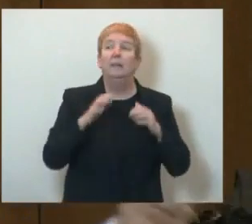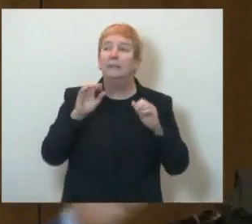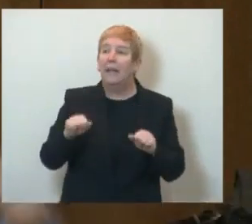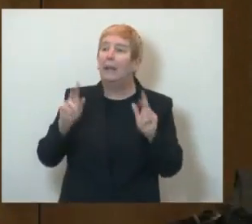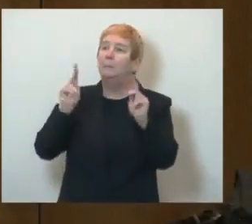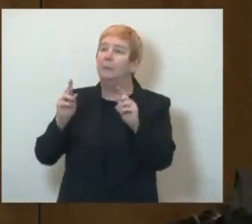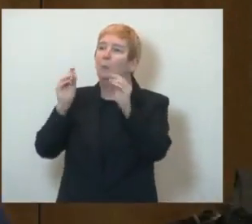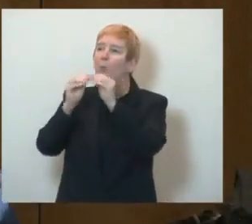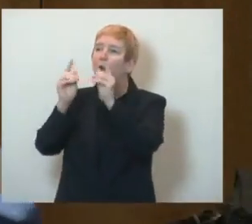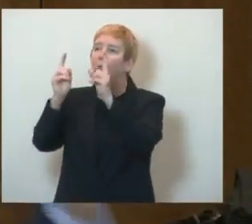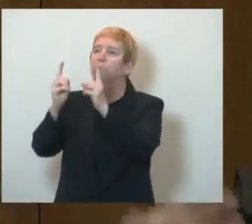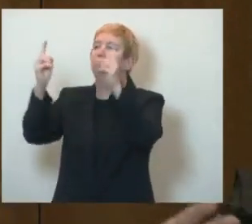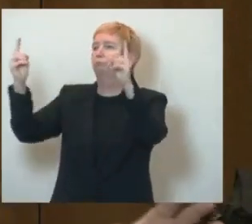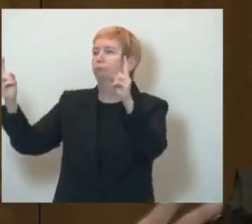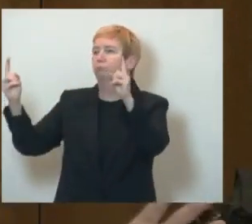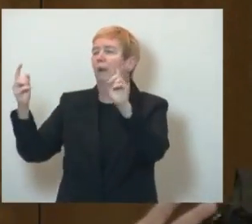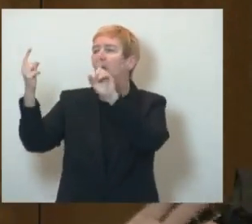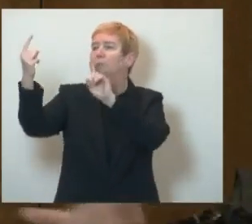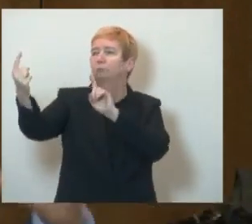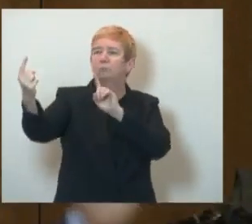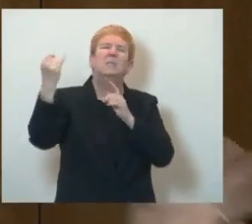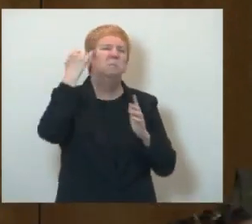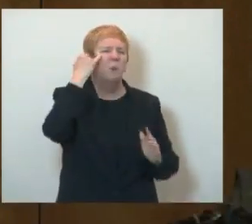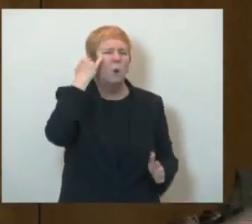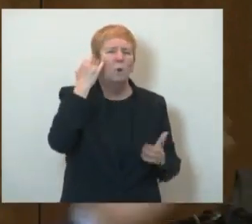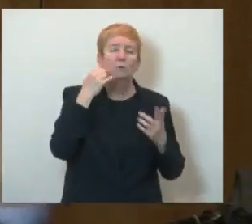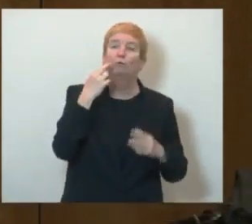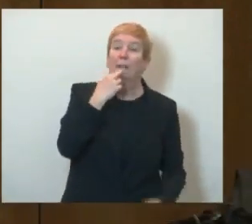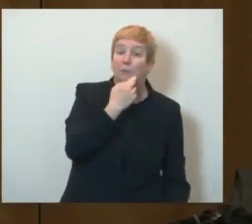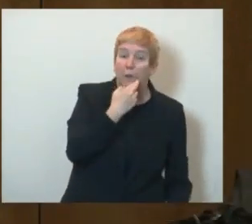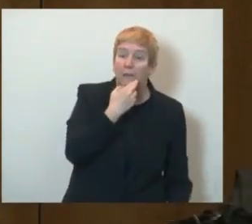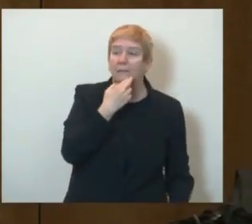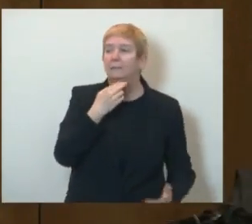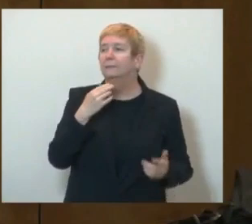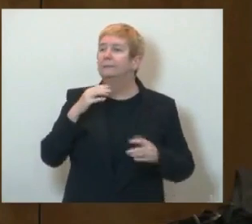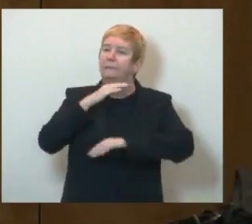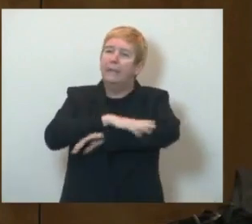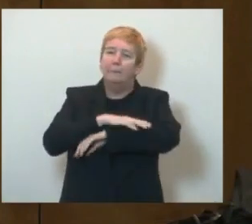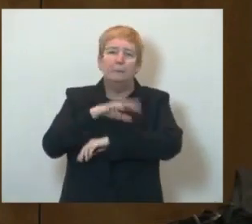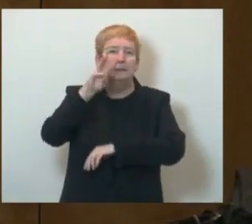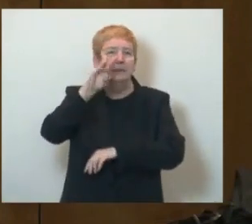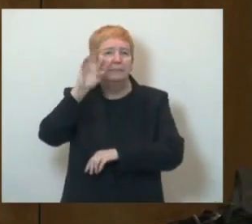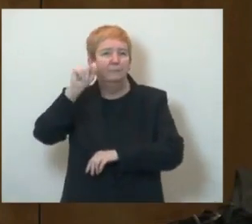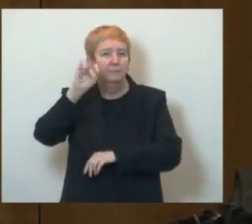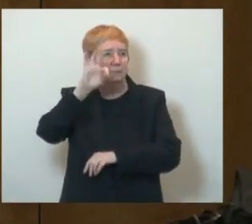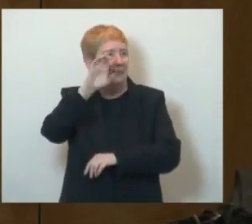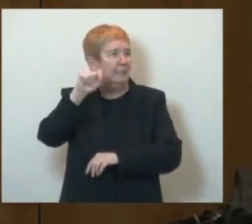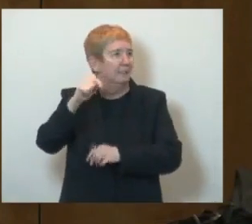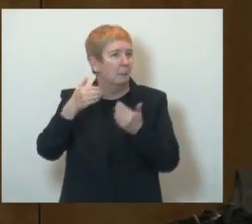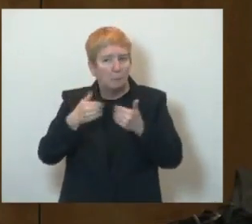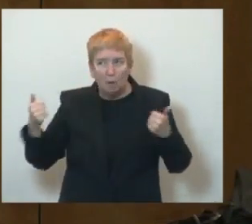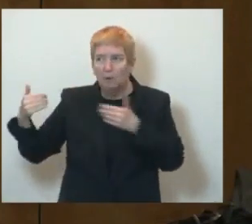THIRD VARIABLE IS CAN WE FIX THAT AT YOU KNOW, CAN WE COULD WE PEOPLE OUT. WE ONLY SEE PEOPLE IN RESTAURANTS.